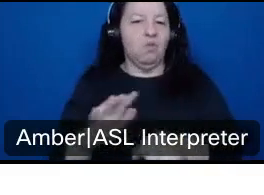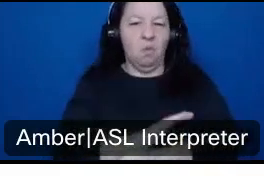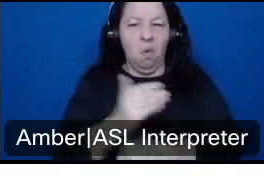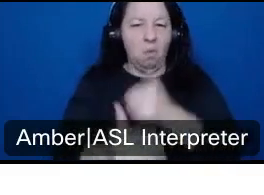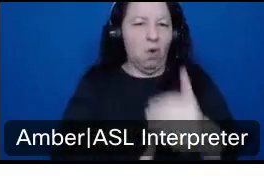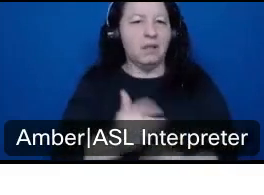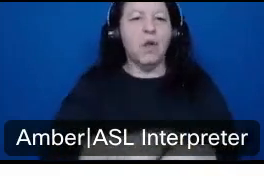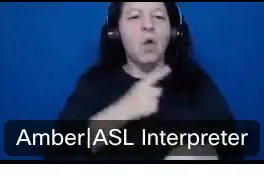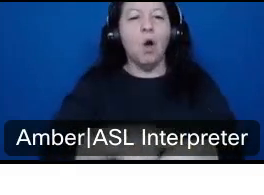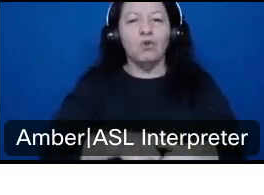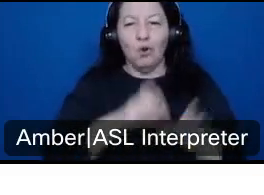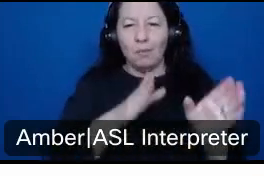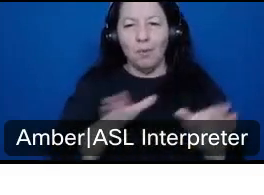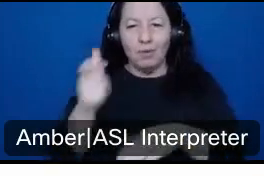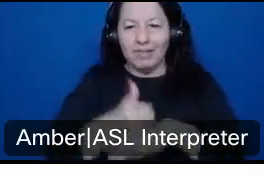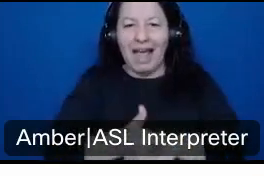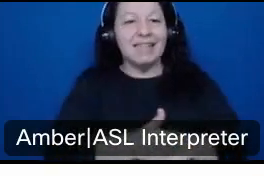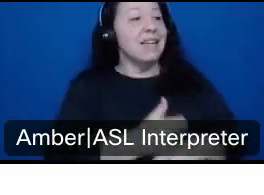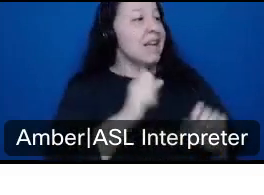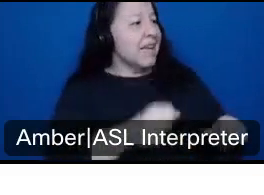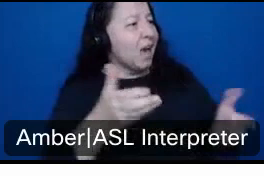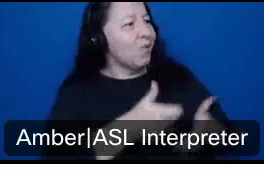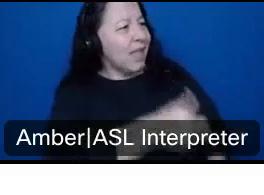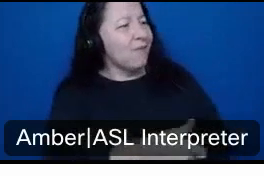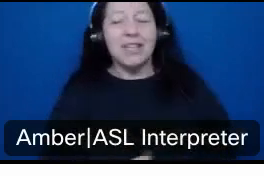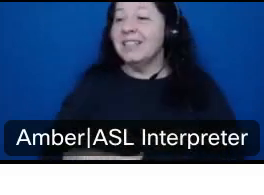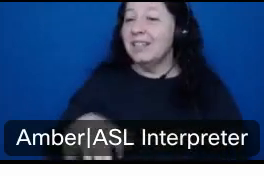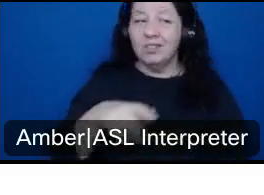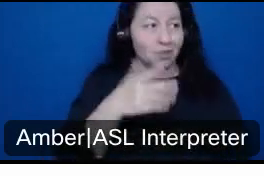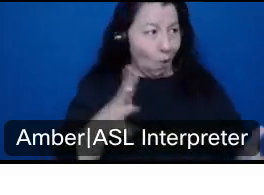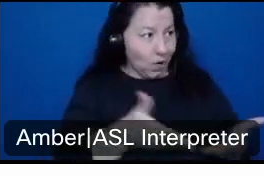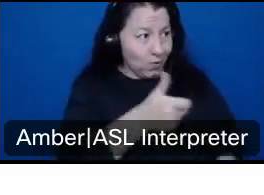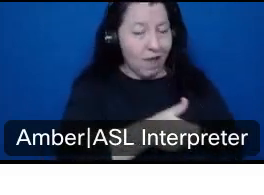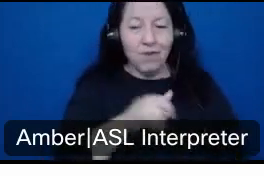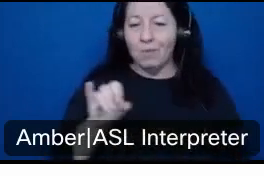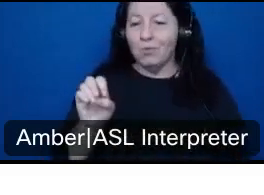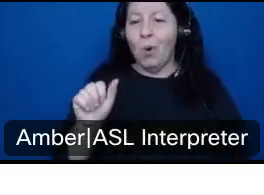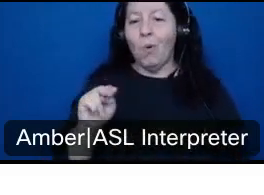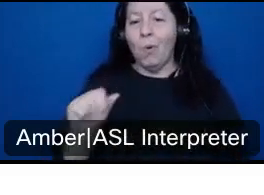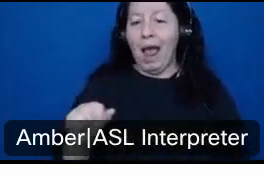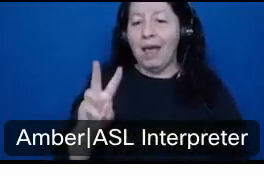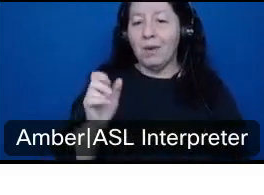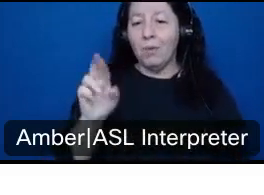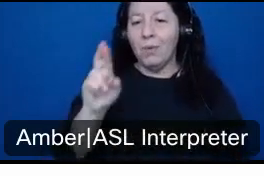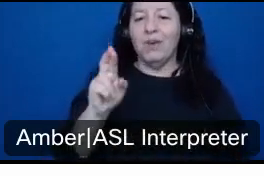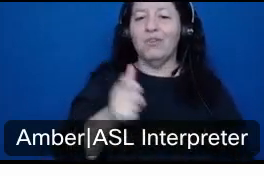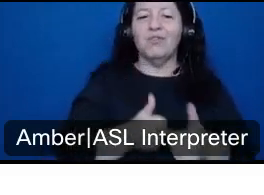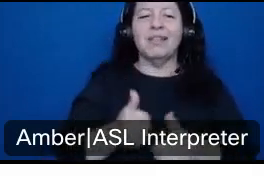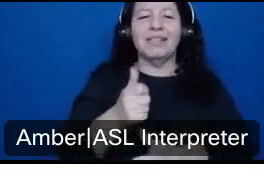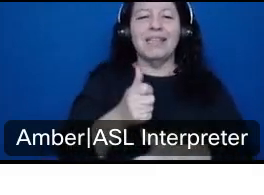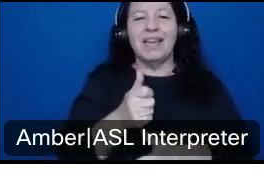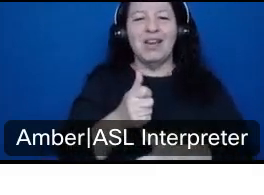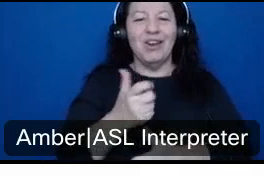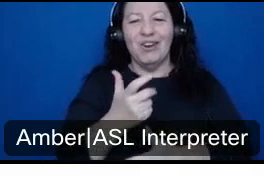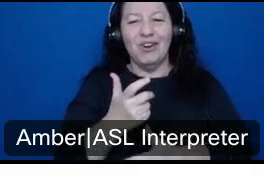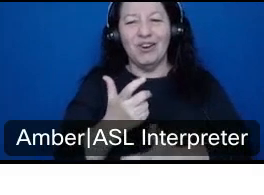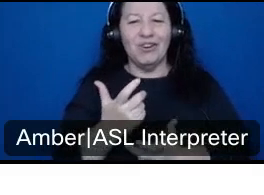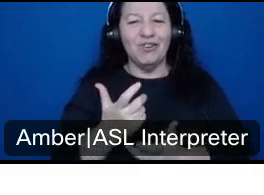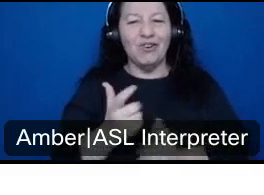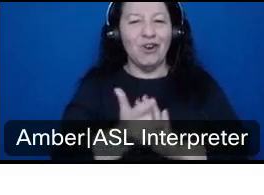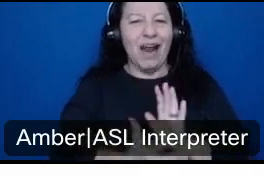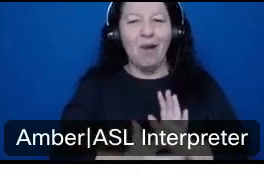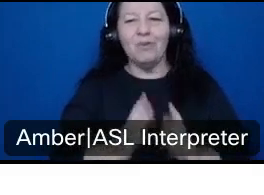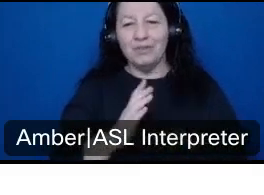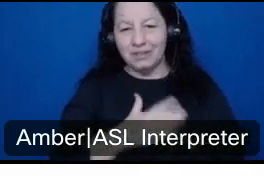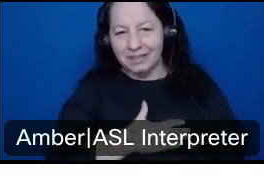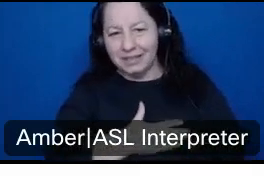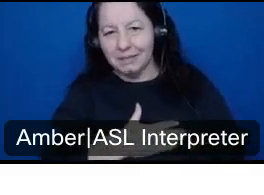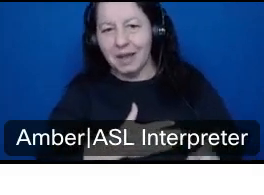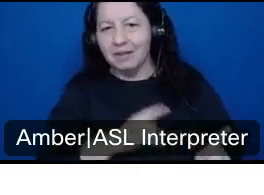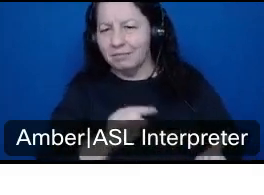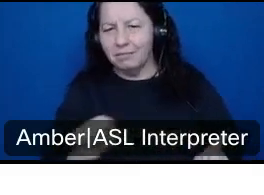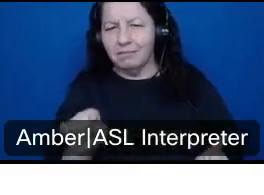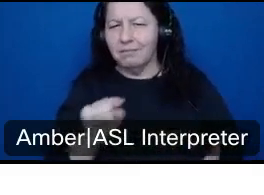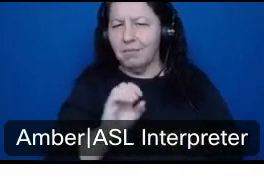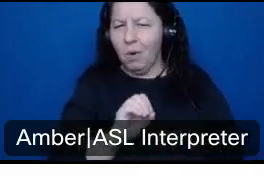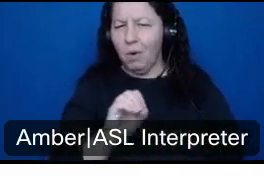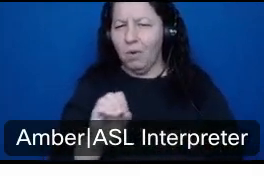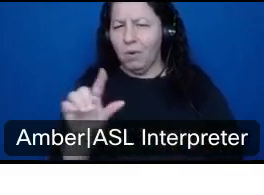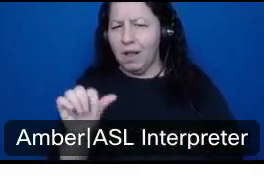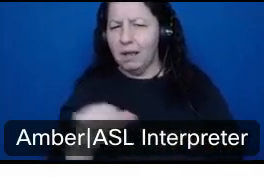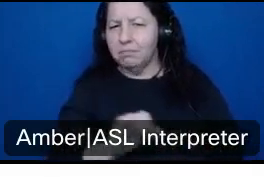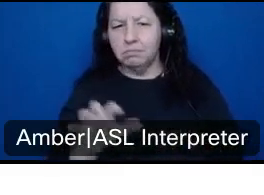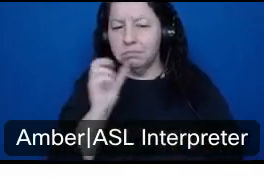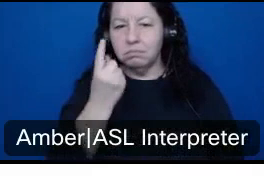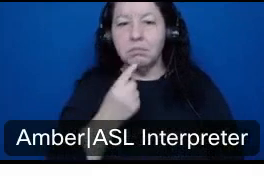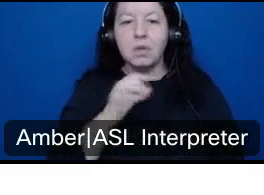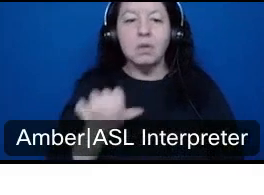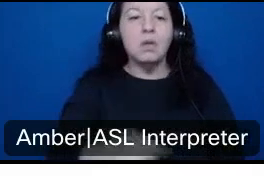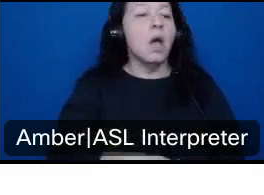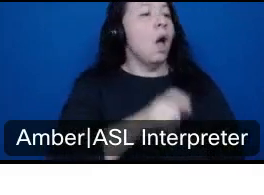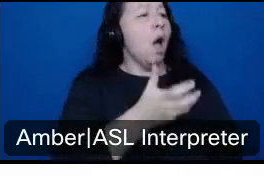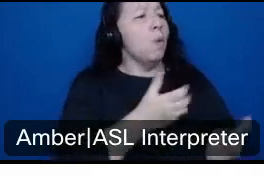Actually, if I can just introduce yourself Joanna, Joanna, when our senior counsel in outstanding member of my team, something you would like to add to the presentation or just to support what you want to. Just said the biggest impact would be.